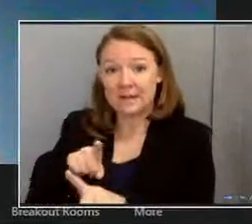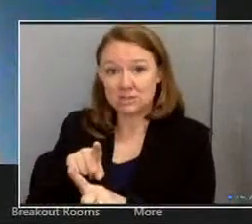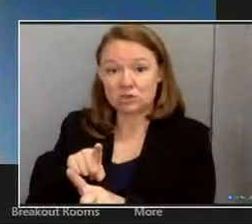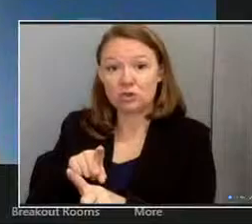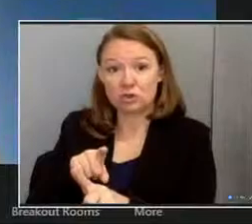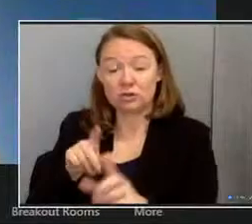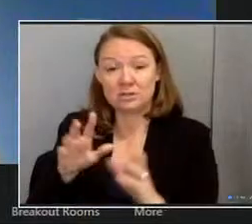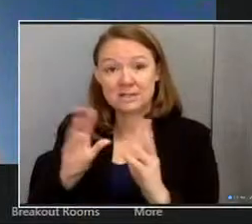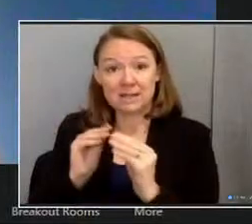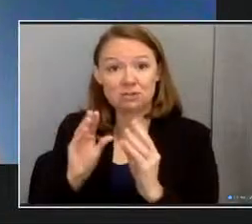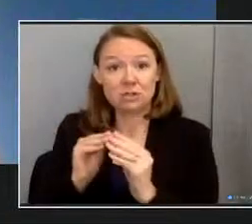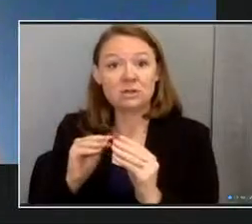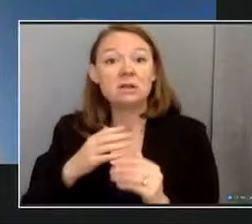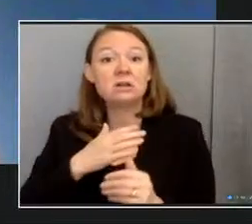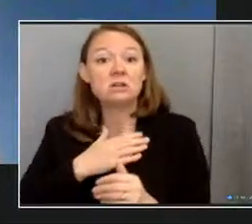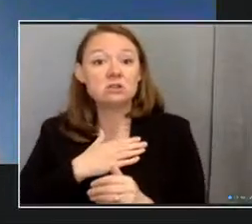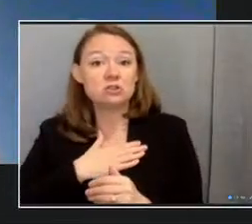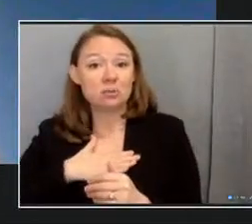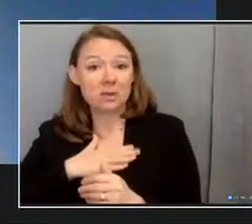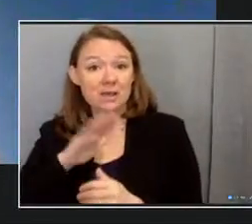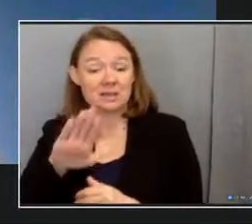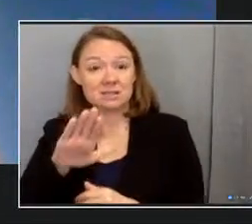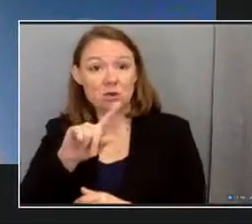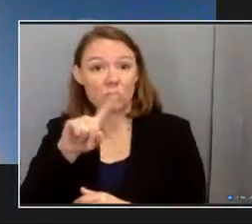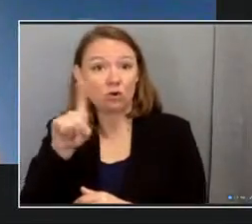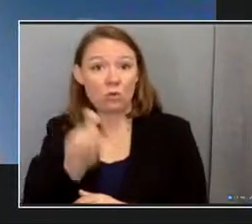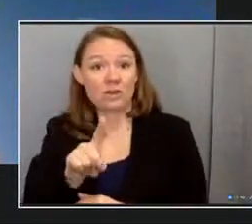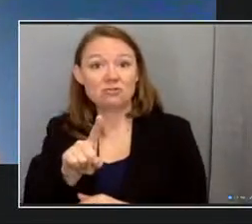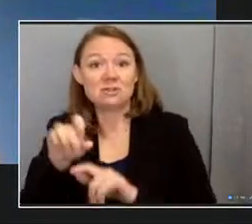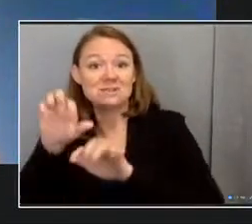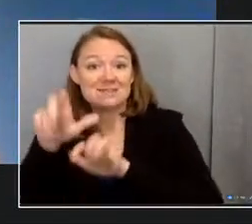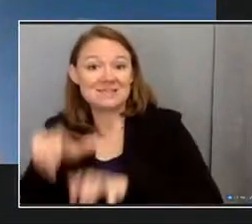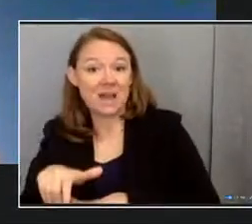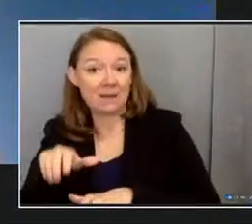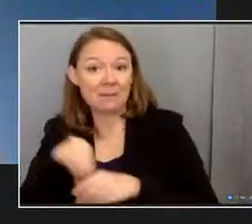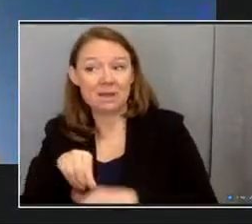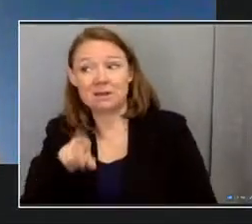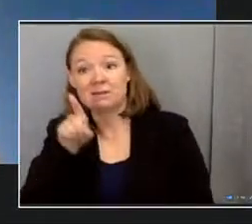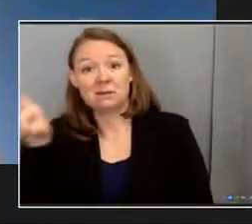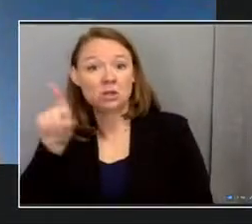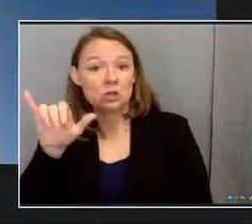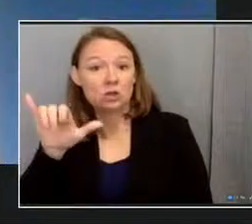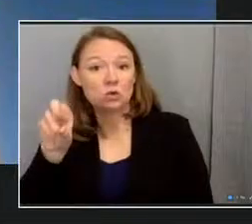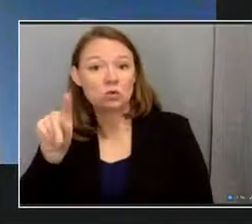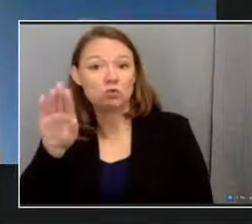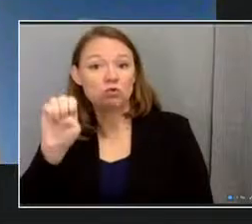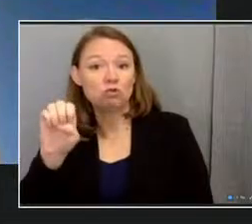your questions in the YouTube Chatbox. We have a National Archives staff member monitoring it